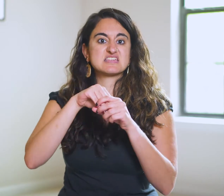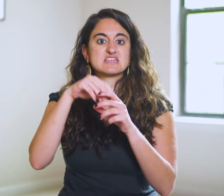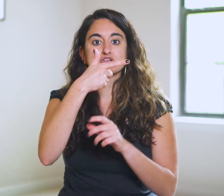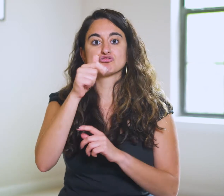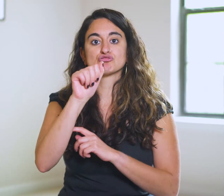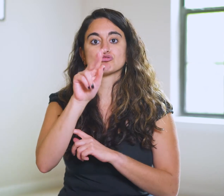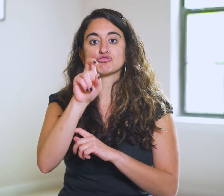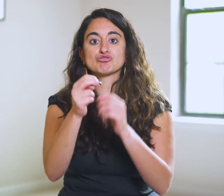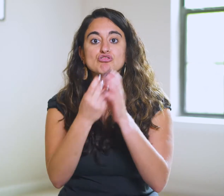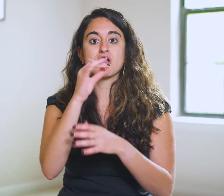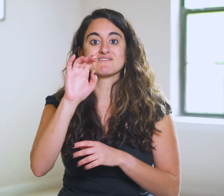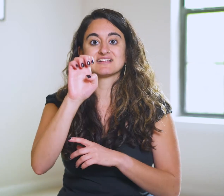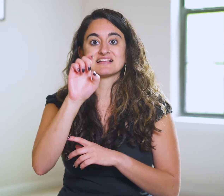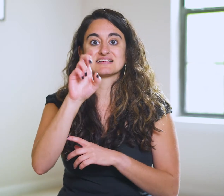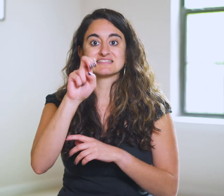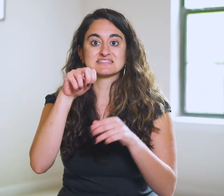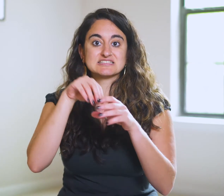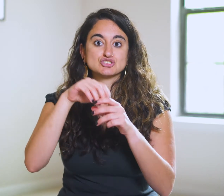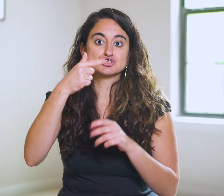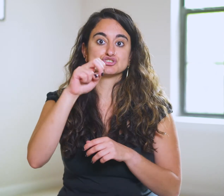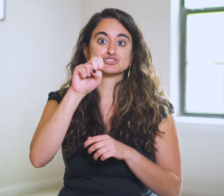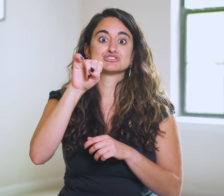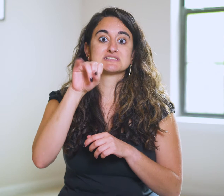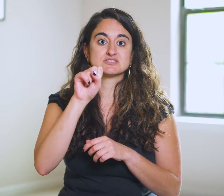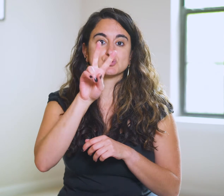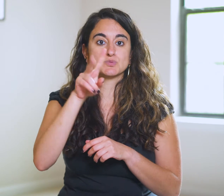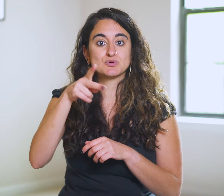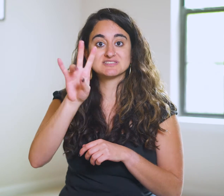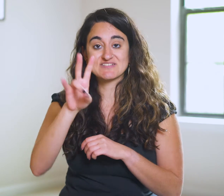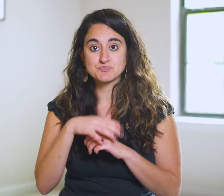in the Garden of Eden in Genesis 2:7,